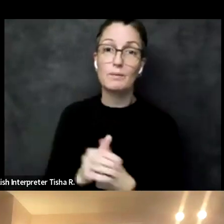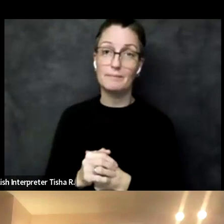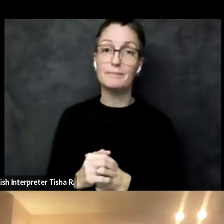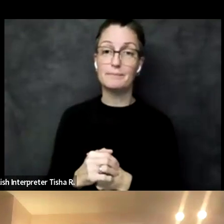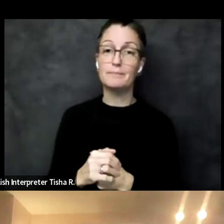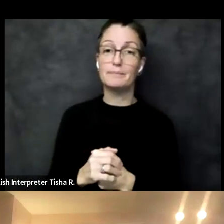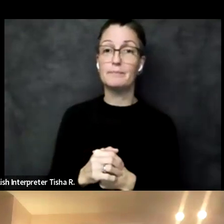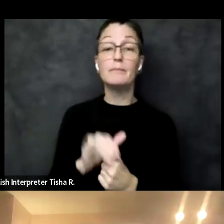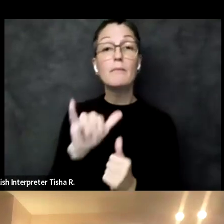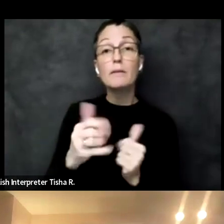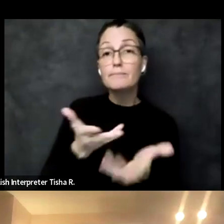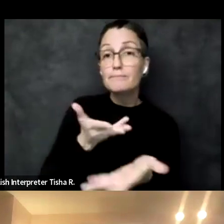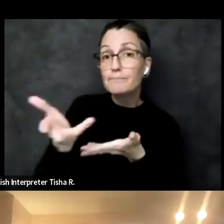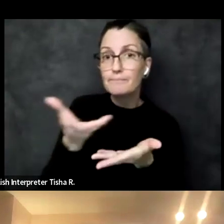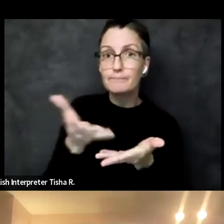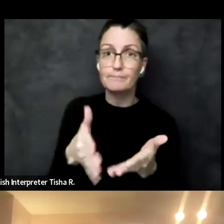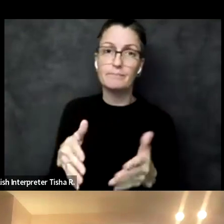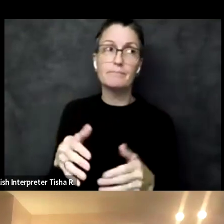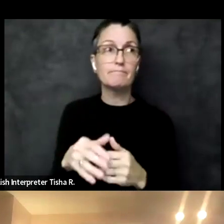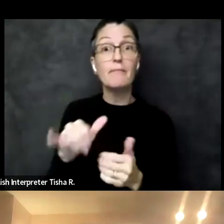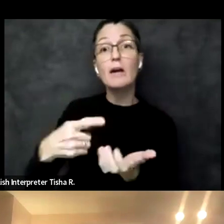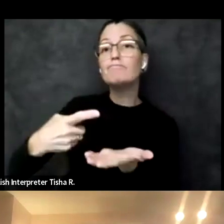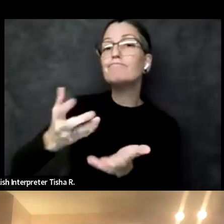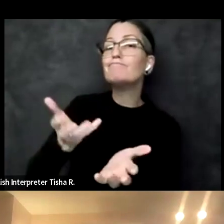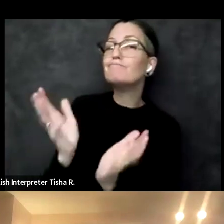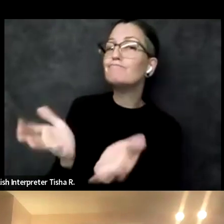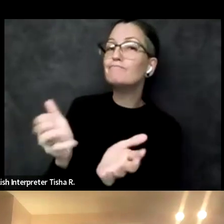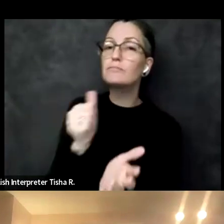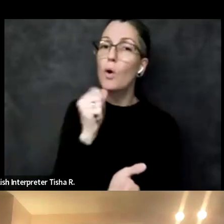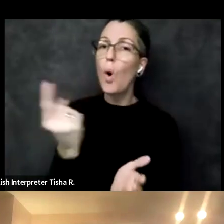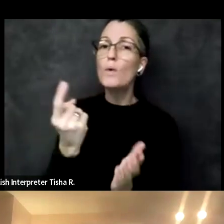conversations are not always automatically open to you. They're not always accessible.